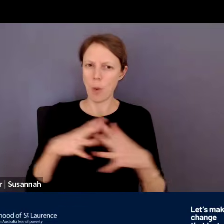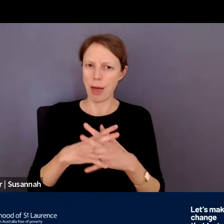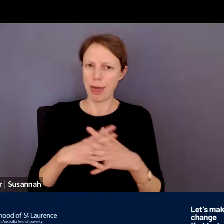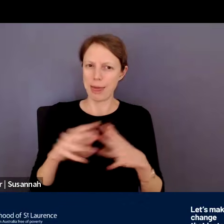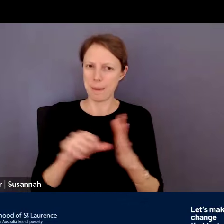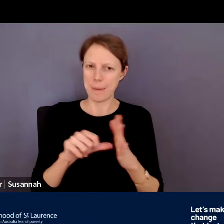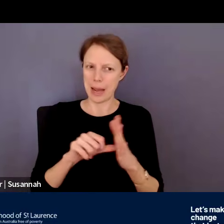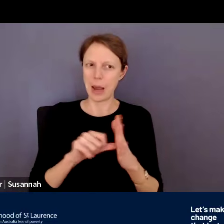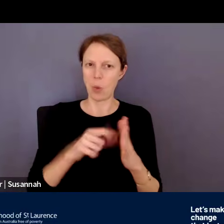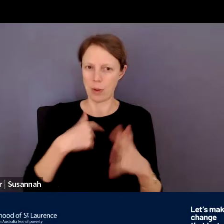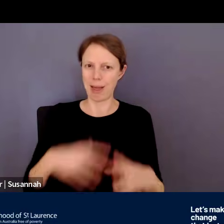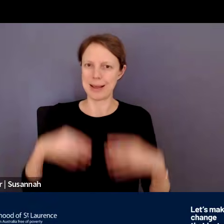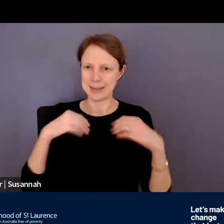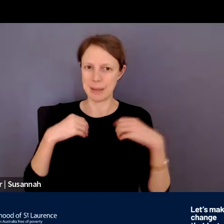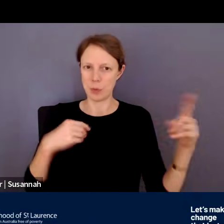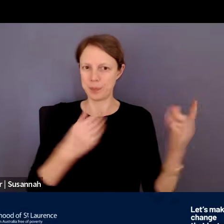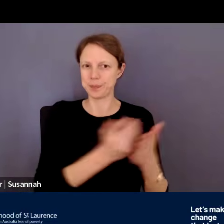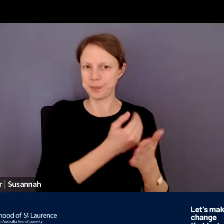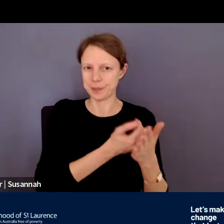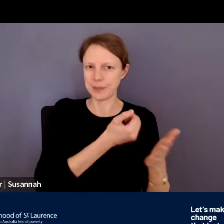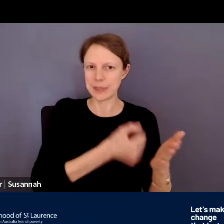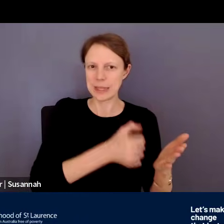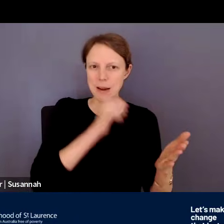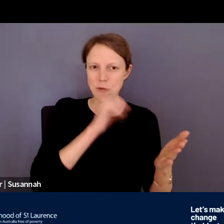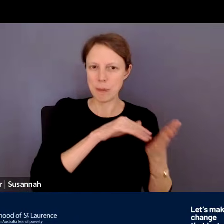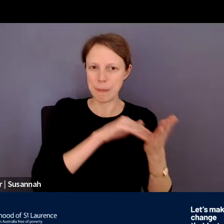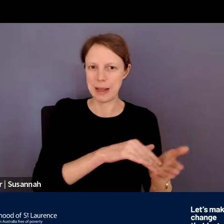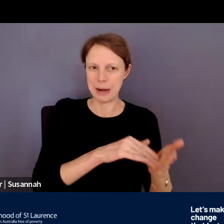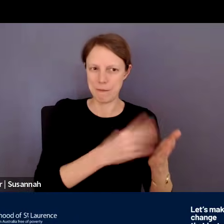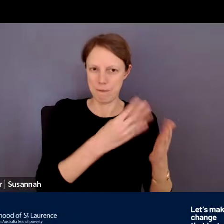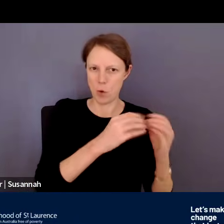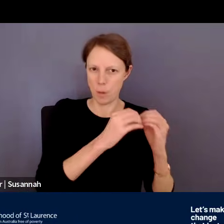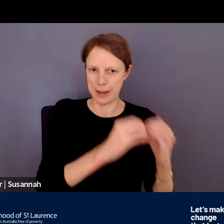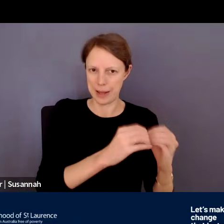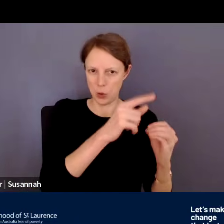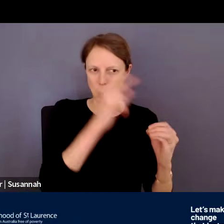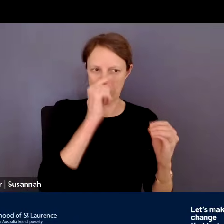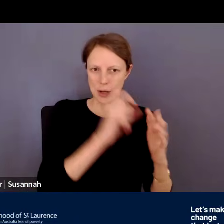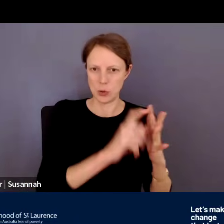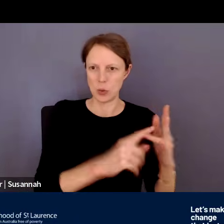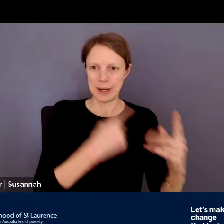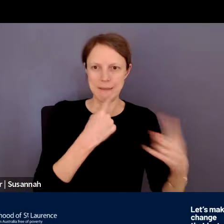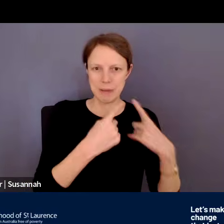the Commonwealth, can keep 600 million of the 4 billion to do information provision, someone had